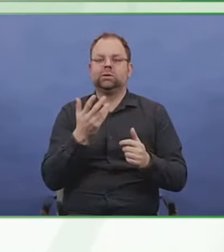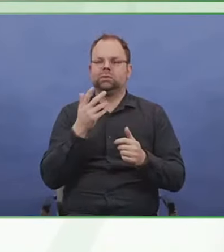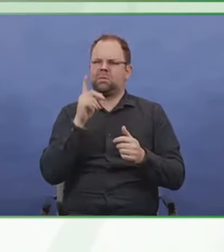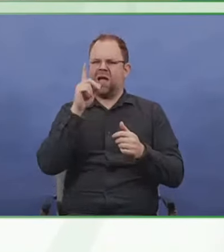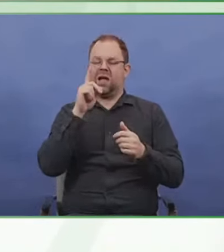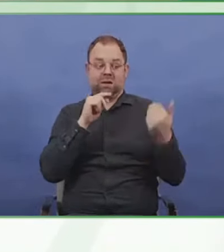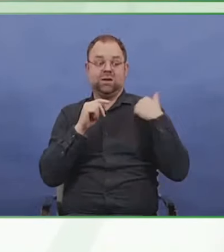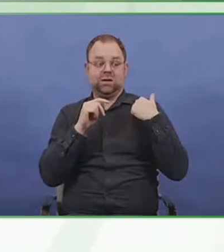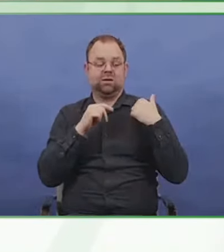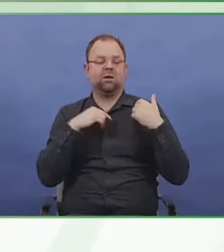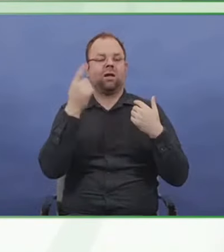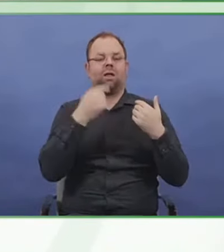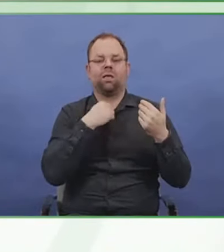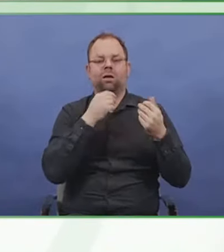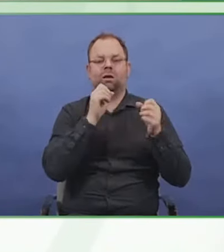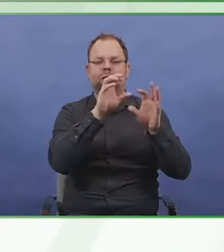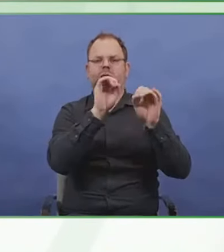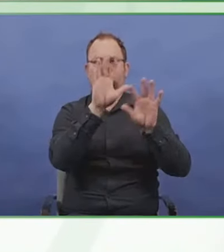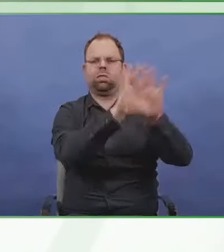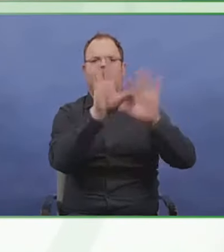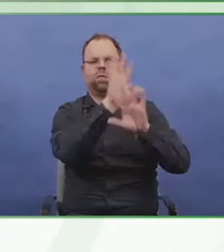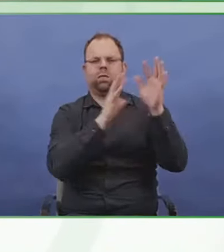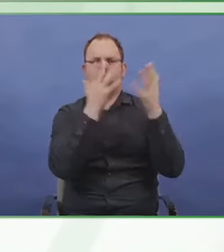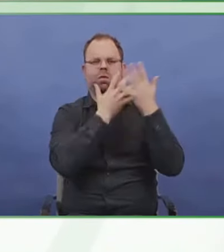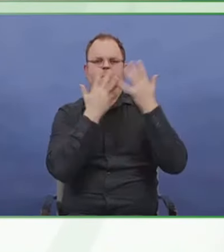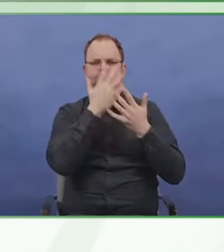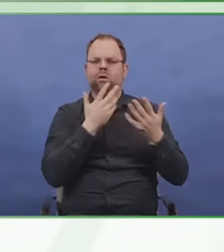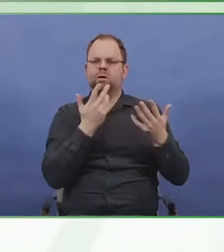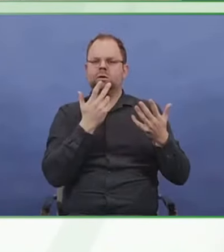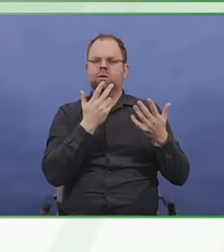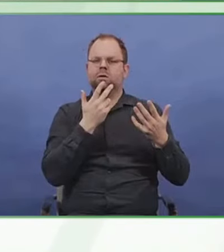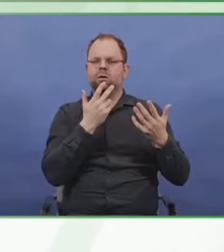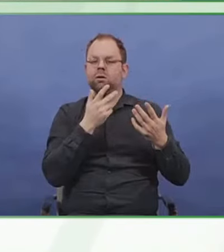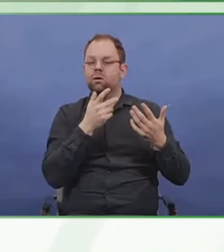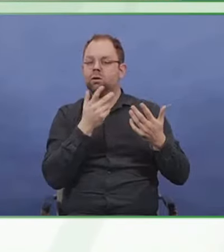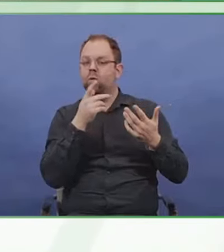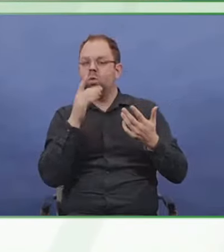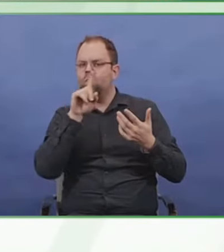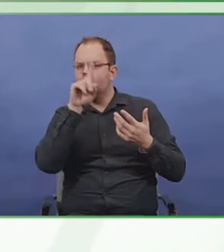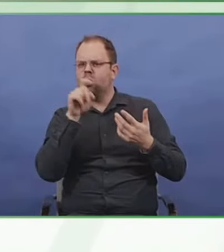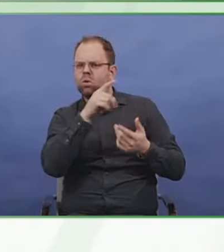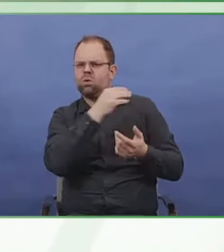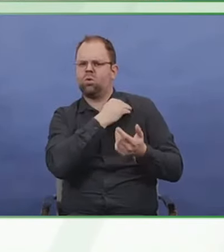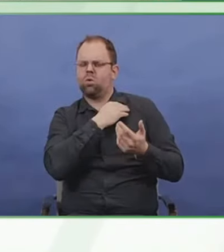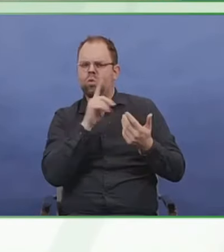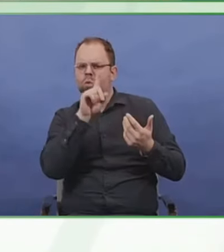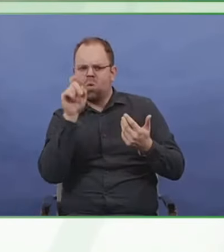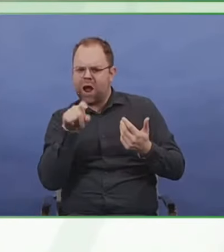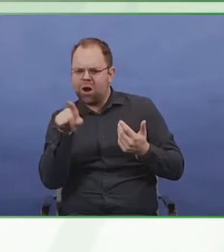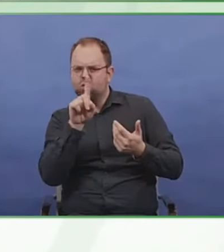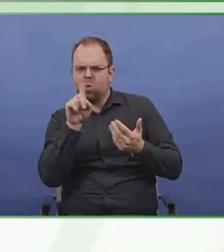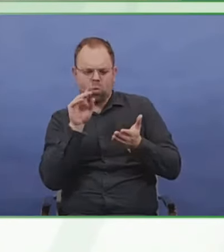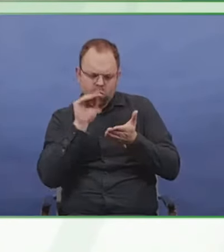flagging but only the recruiters can see that. But maybe I do.